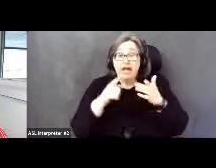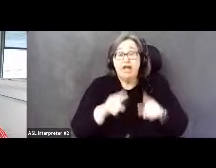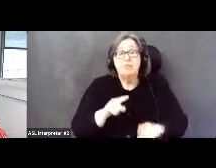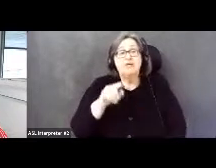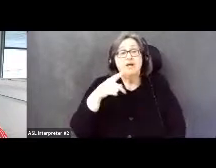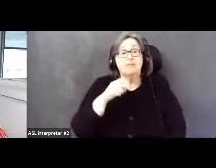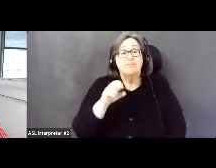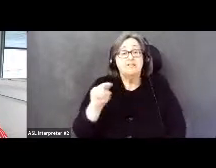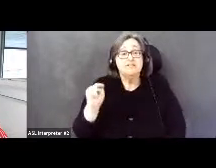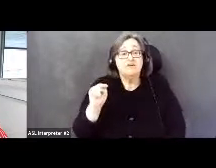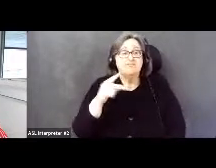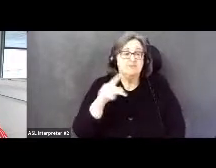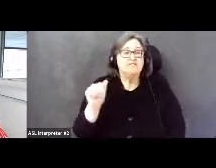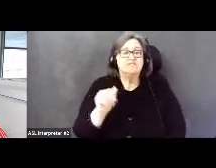They look provided with the